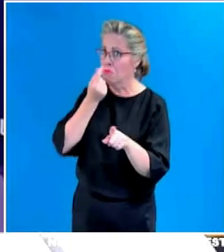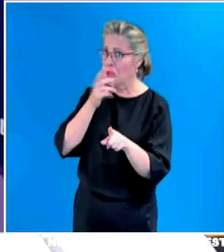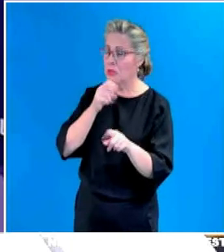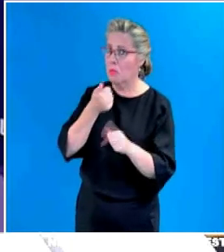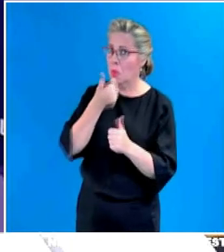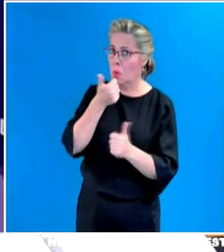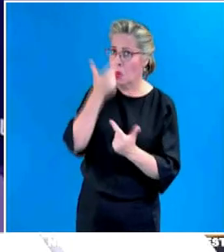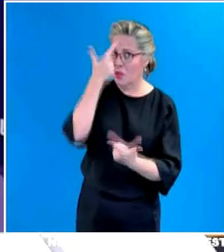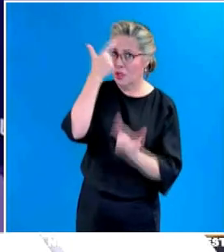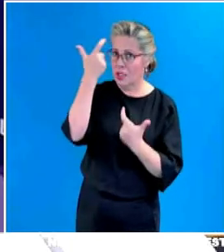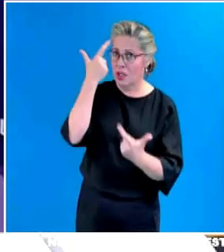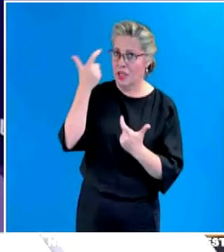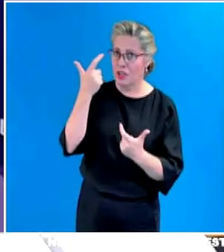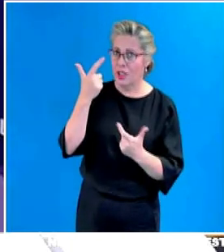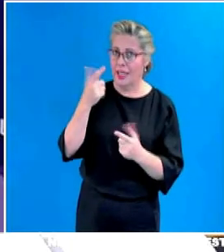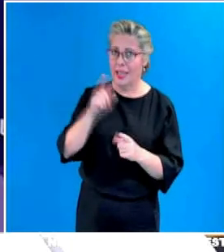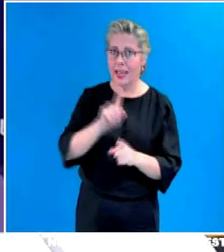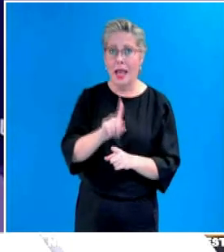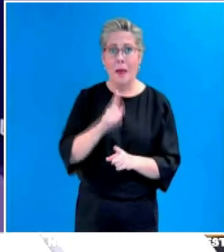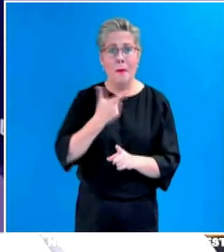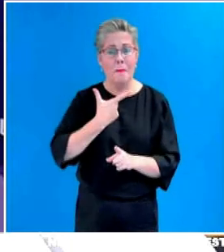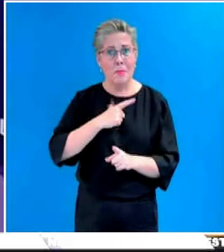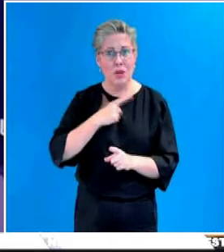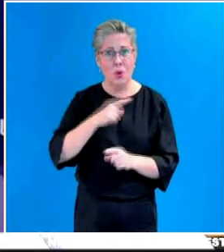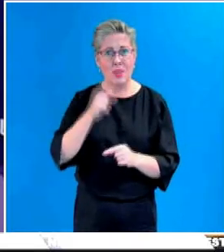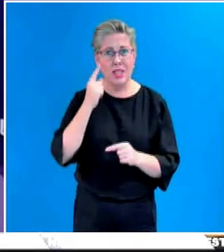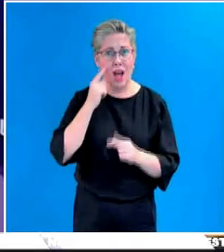would need to engage with different articles in the Convention which have